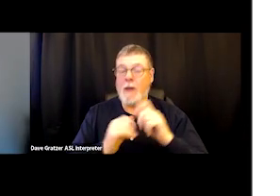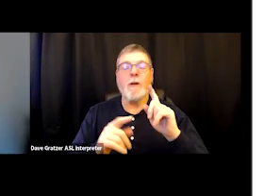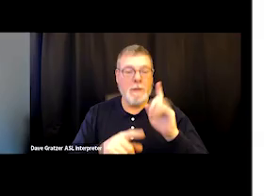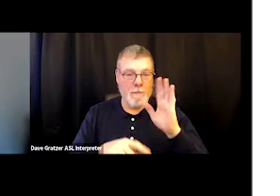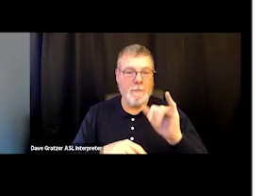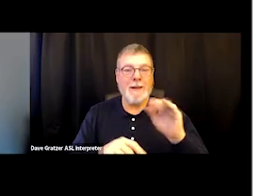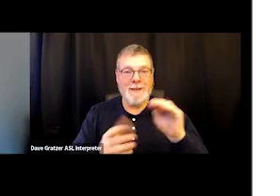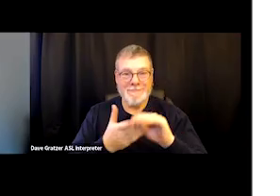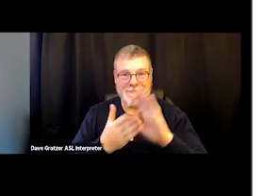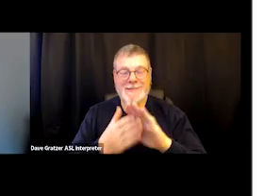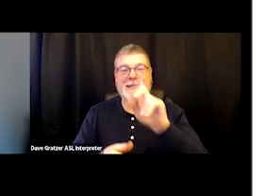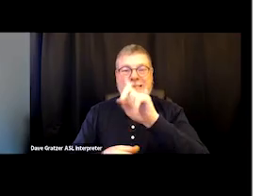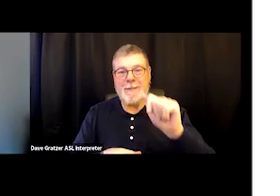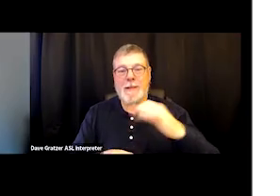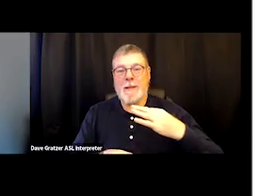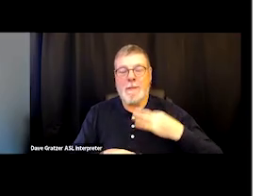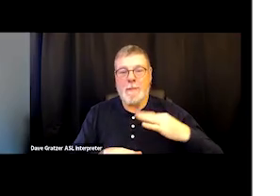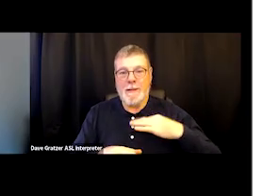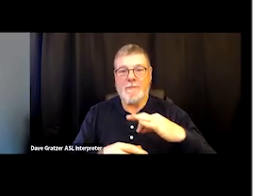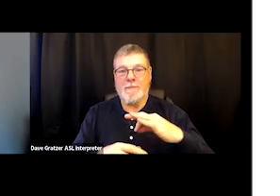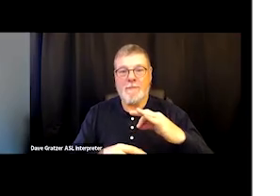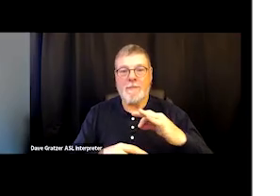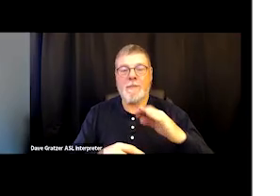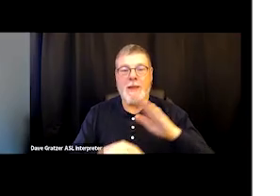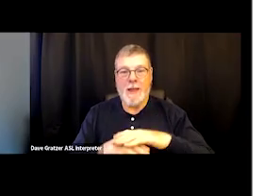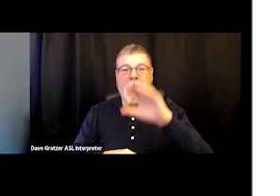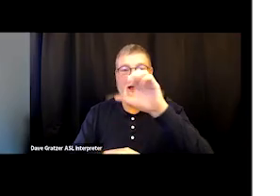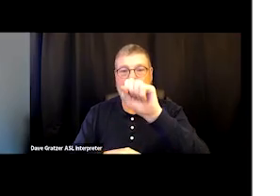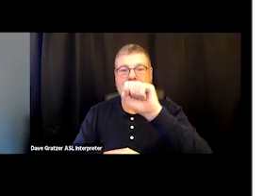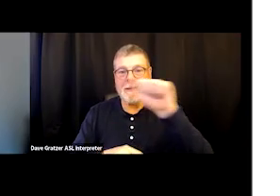online disability benefit application on Social Security's website.